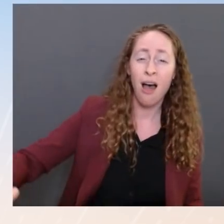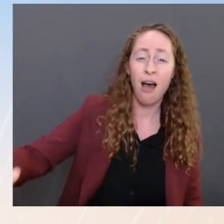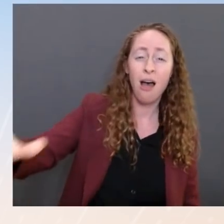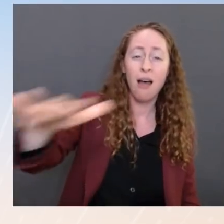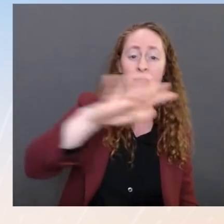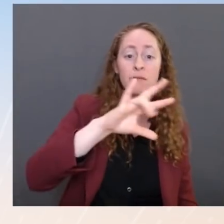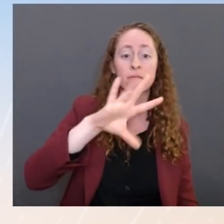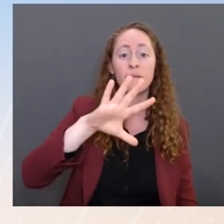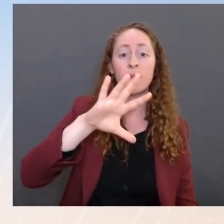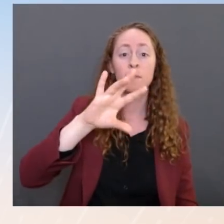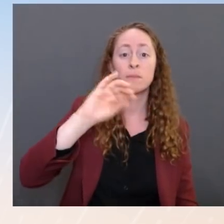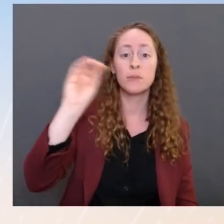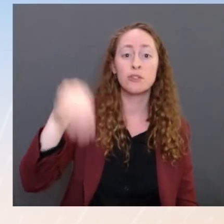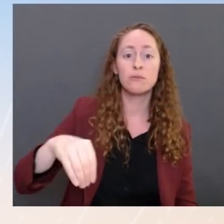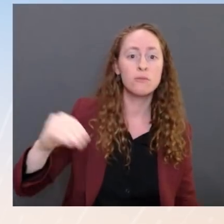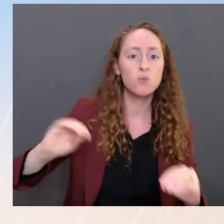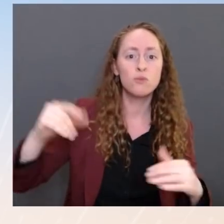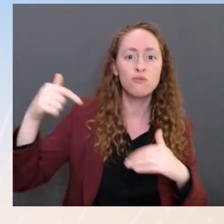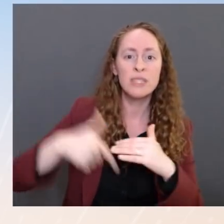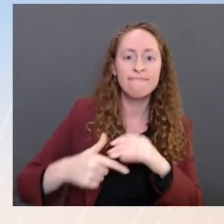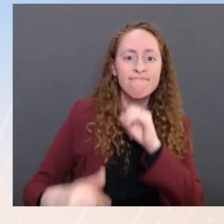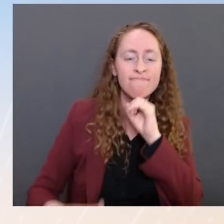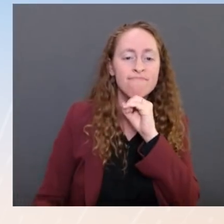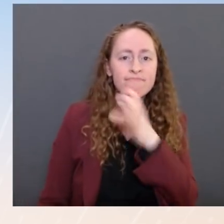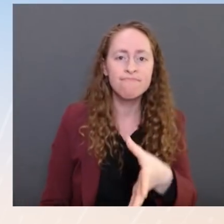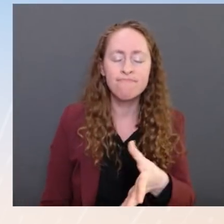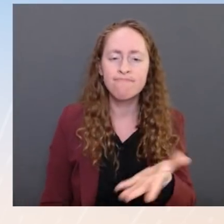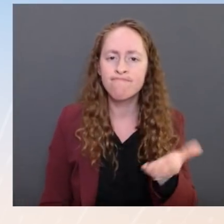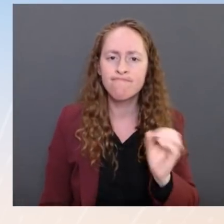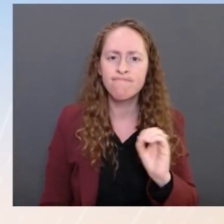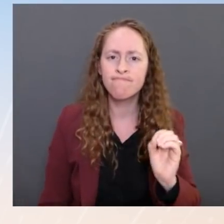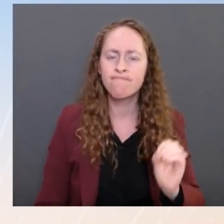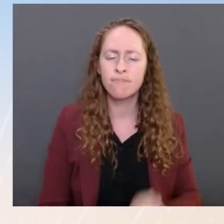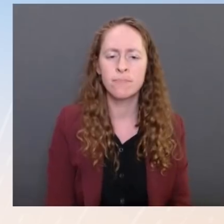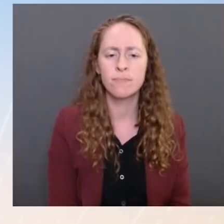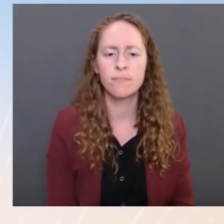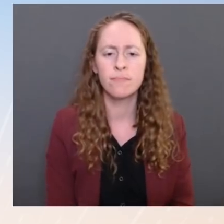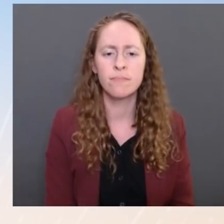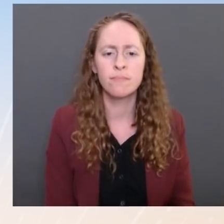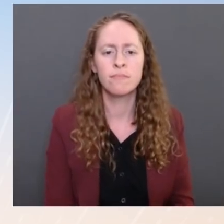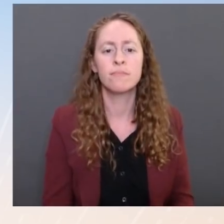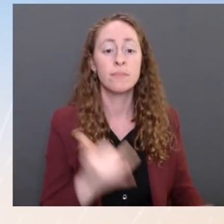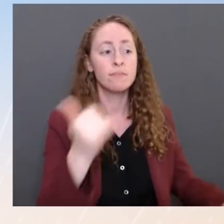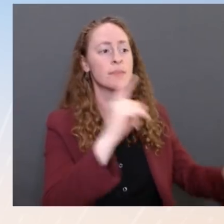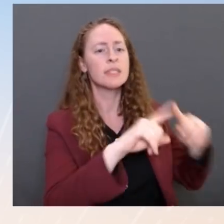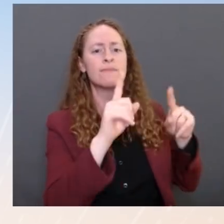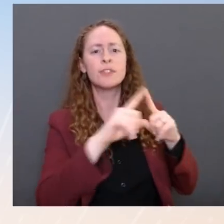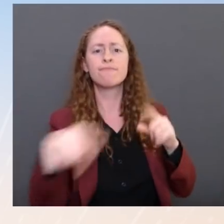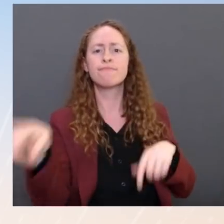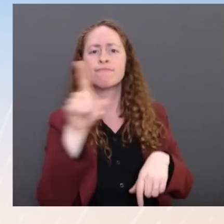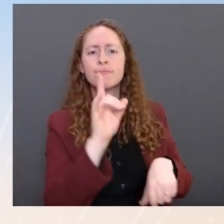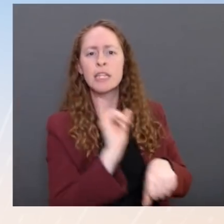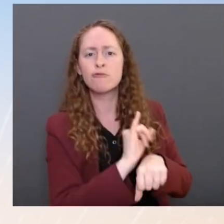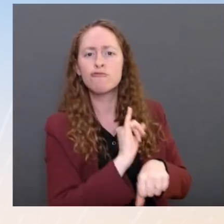industry is not producing on 12.3 million acres. That's almost 50 percent. And there are also over 9,000 onshore permits